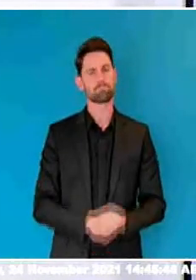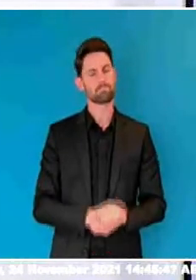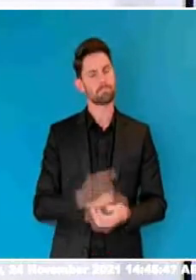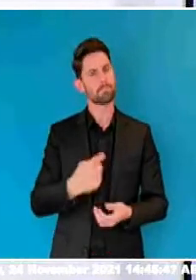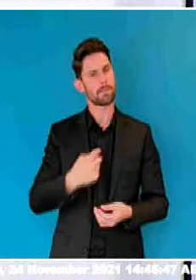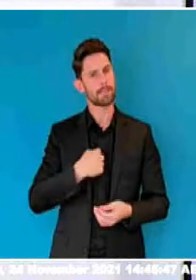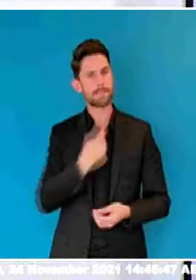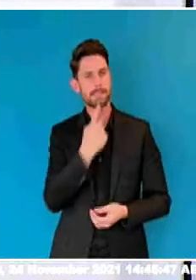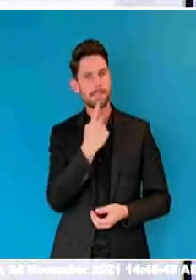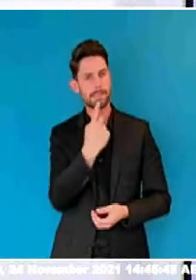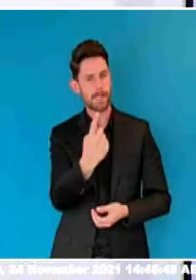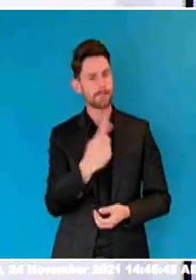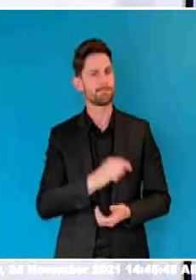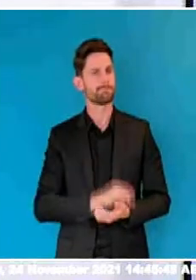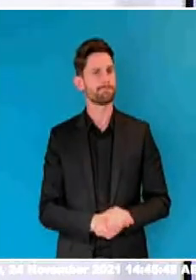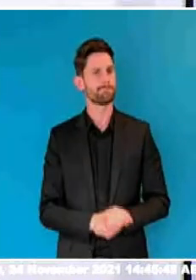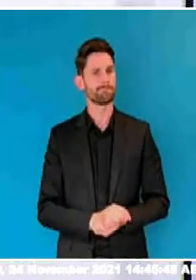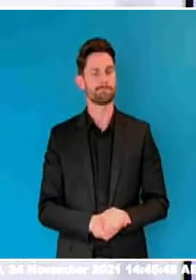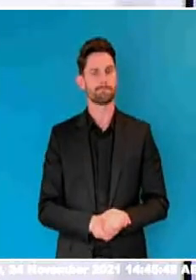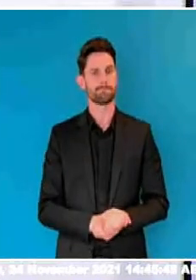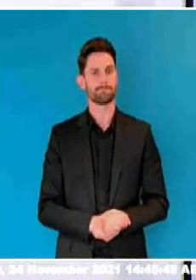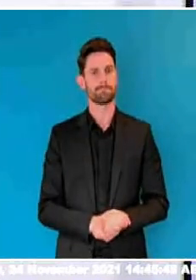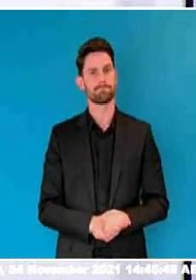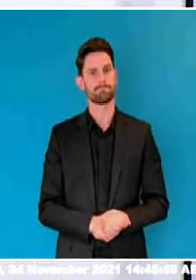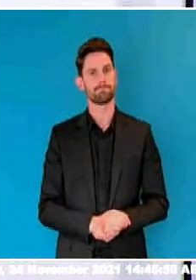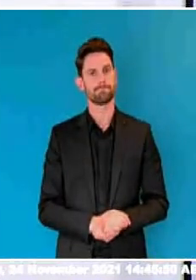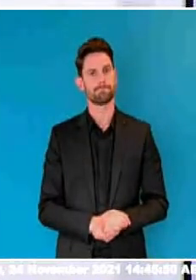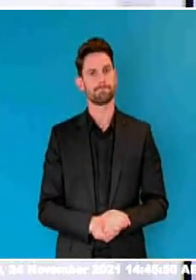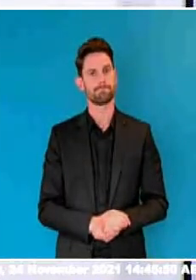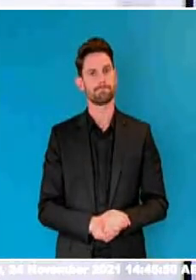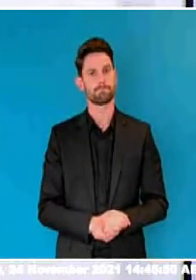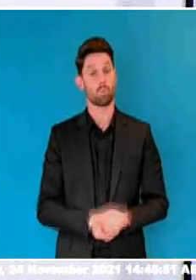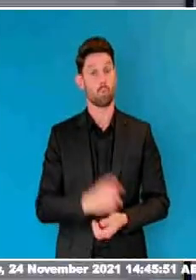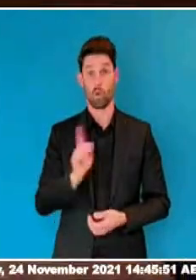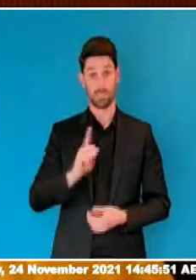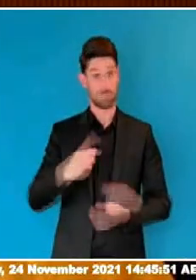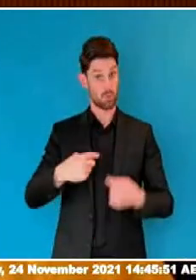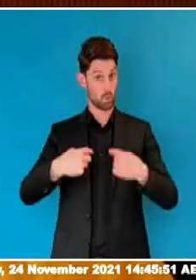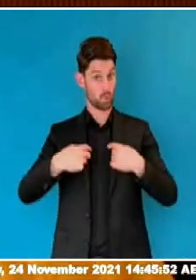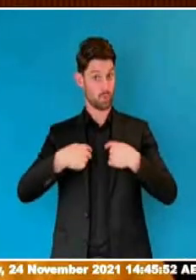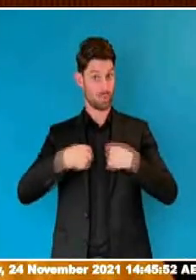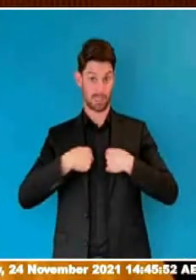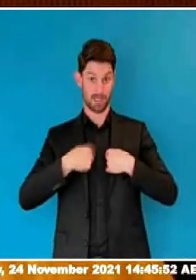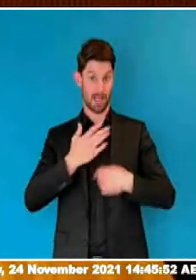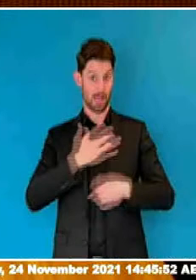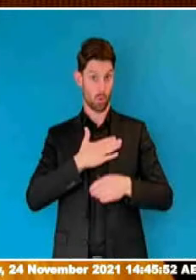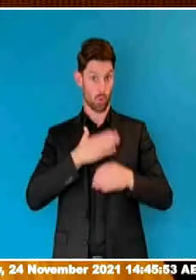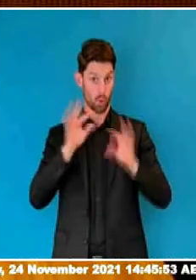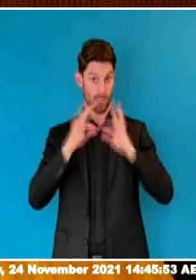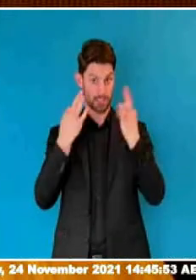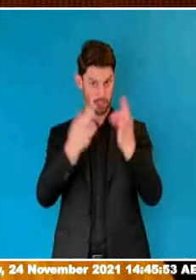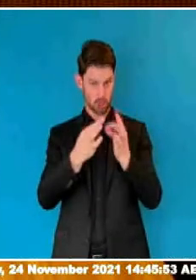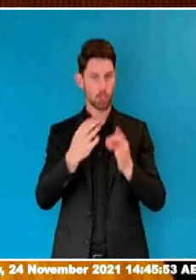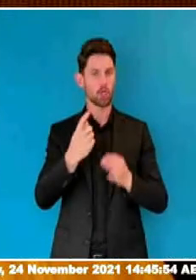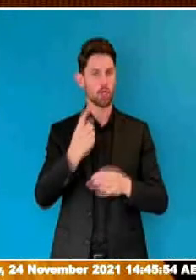is in terms of work that we are trying to do through guidance that we provide